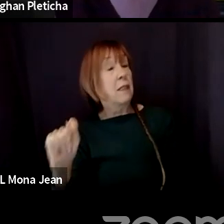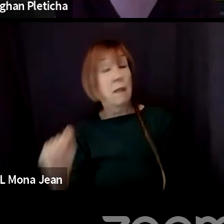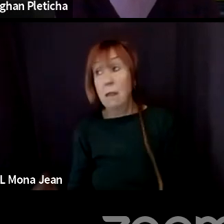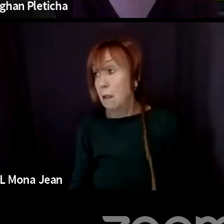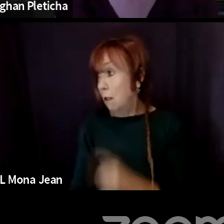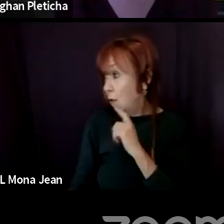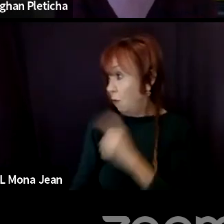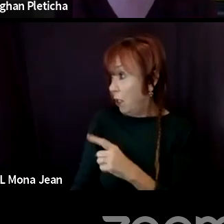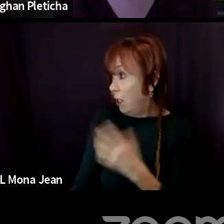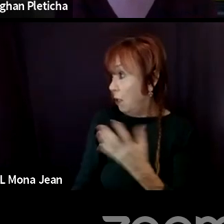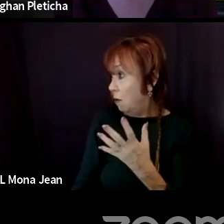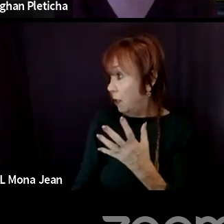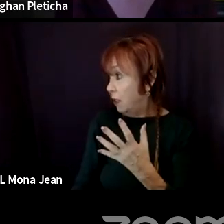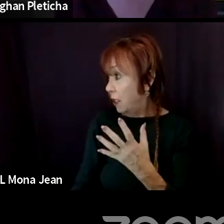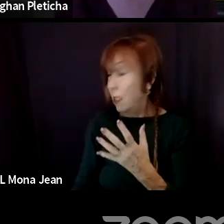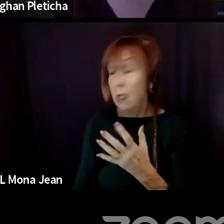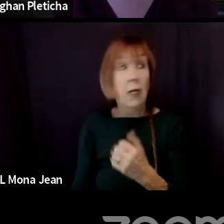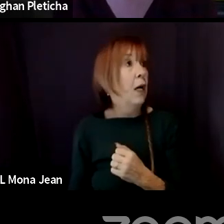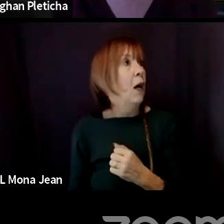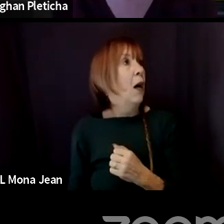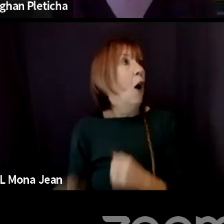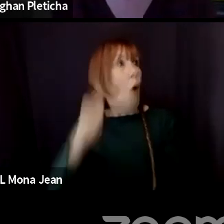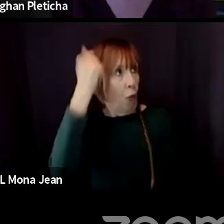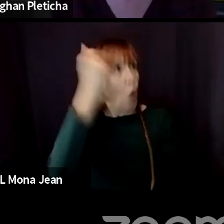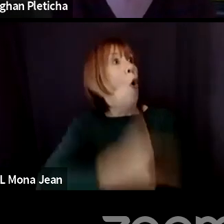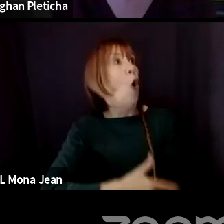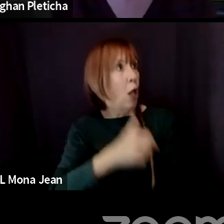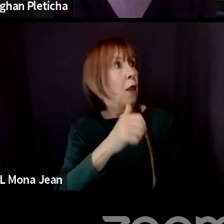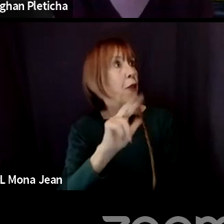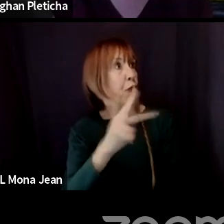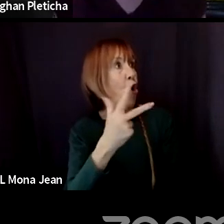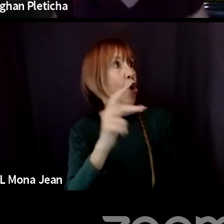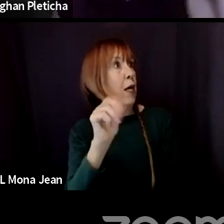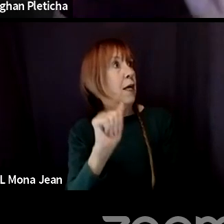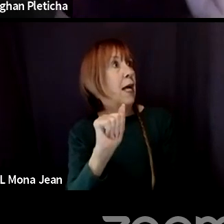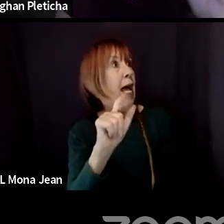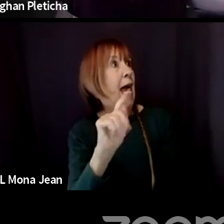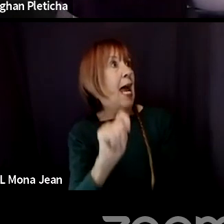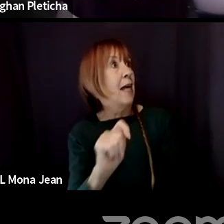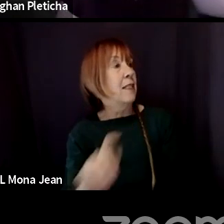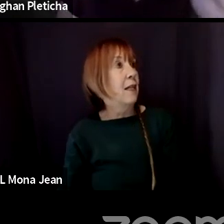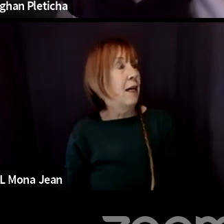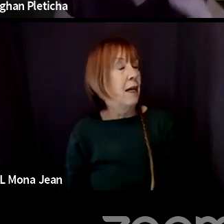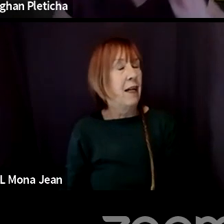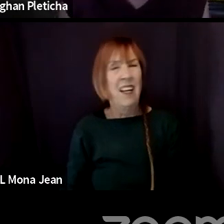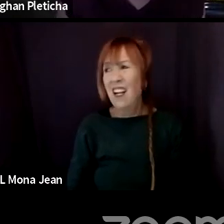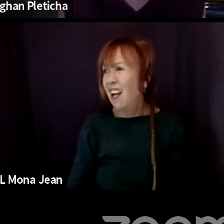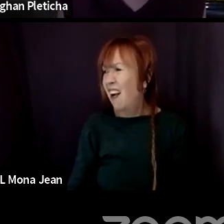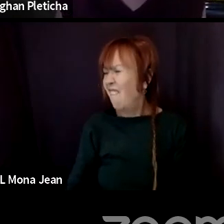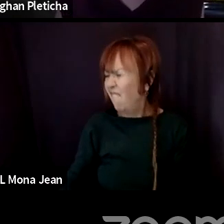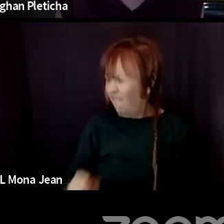And he said, all of it. And I was like fuck 'cause this is a guy that I admire,